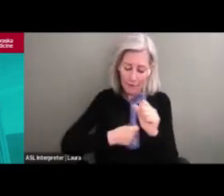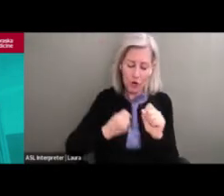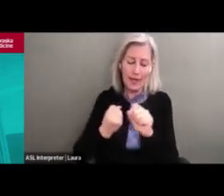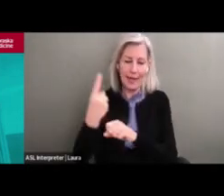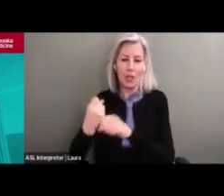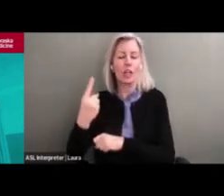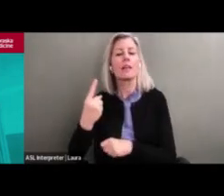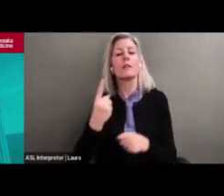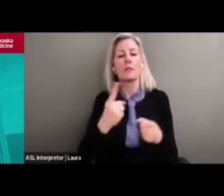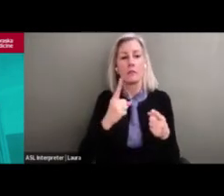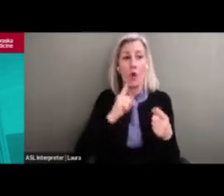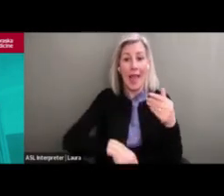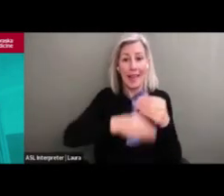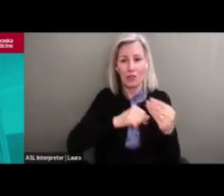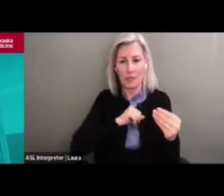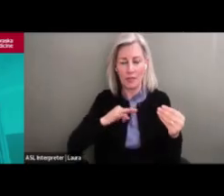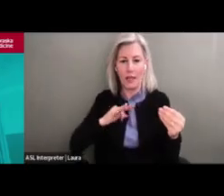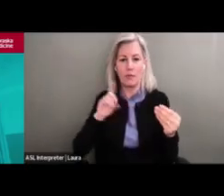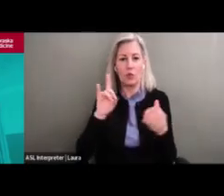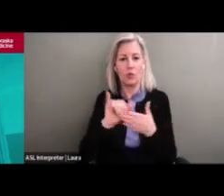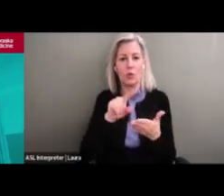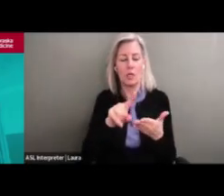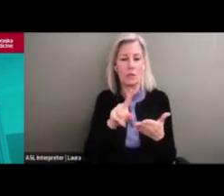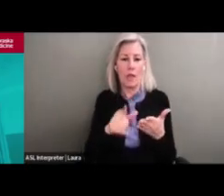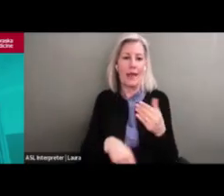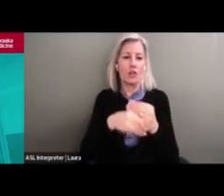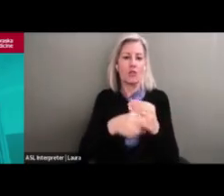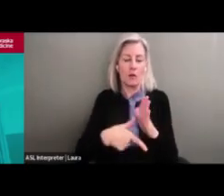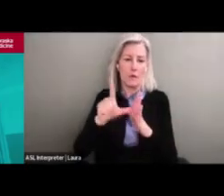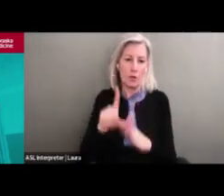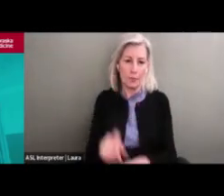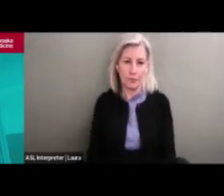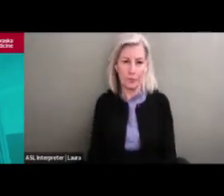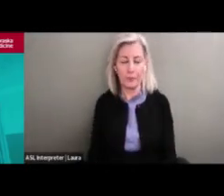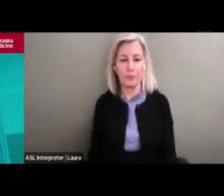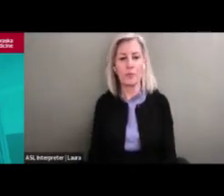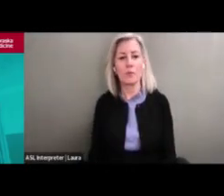leadership estimated that it would cost $31 million each year to hire staff